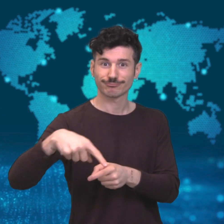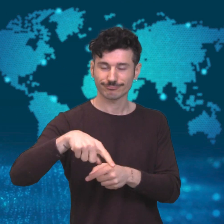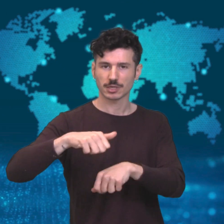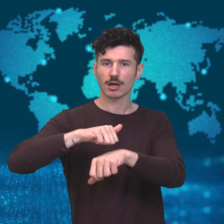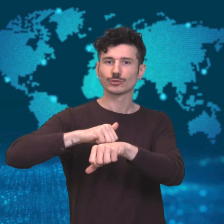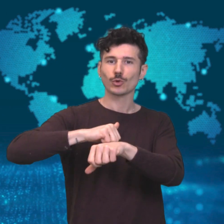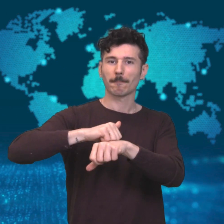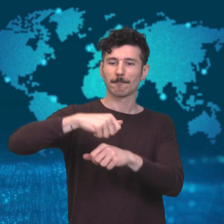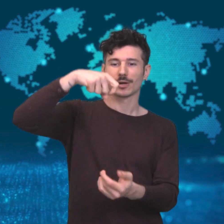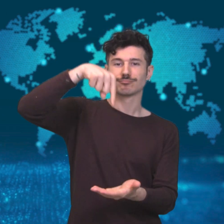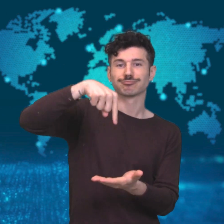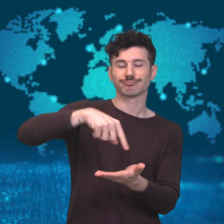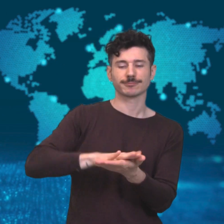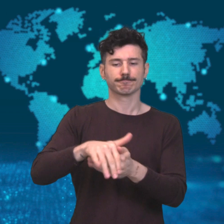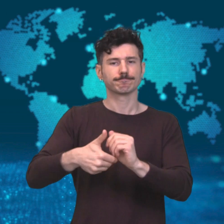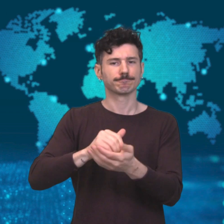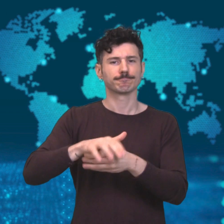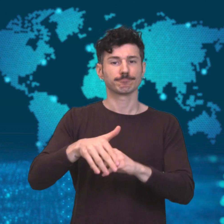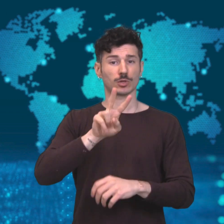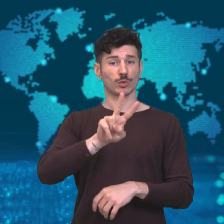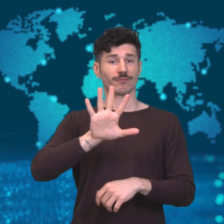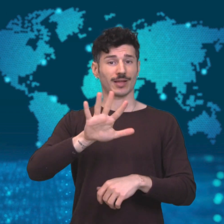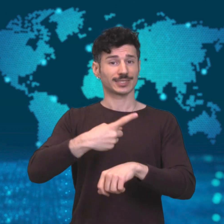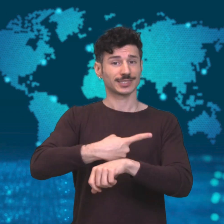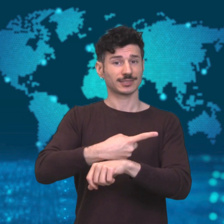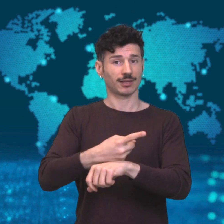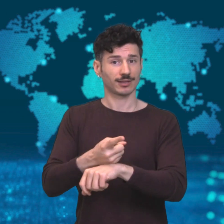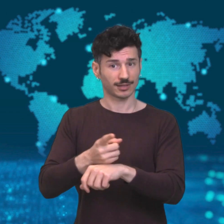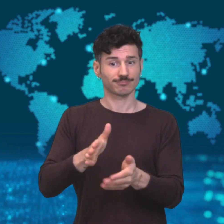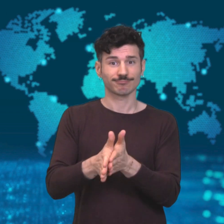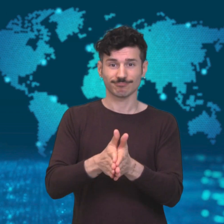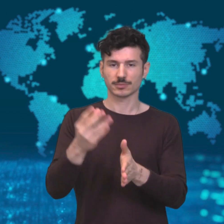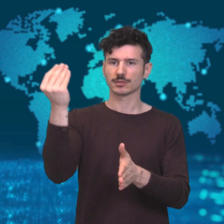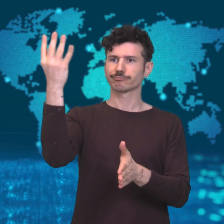A timer sets off an alarm after 25 seconds, letting